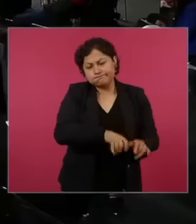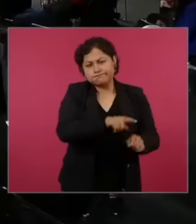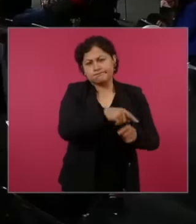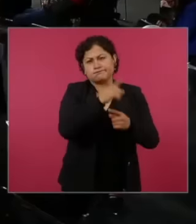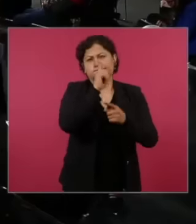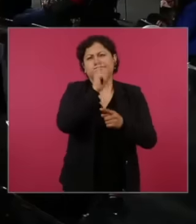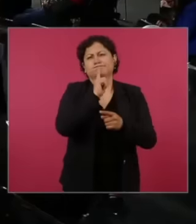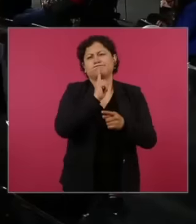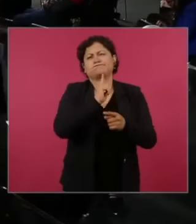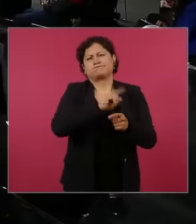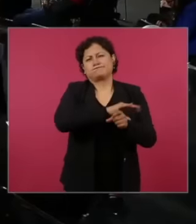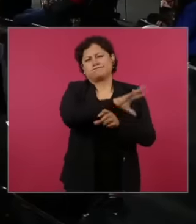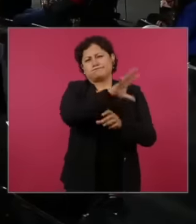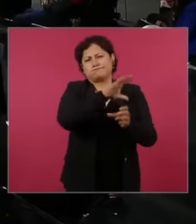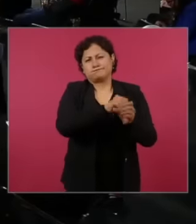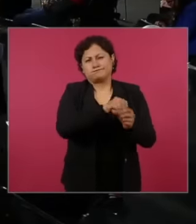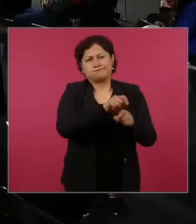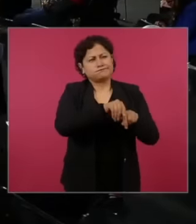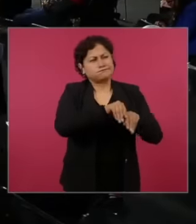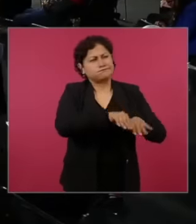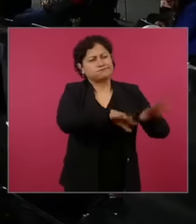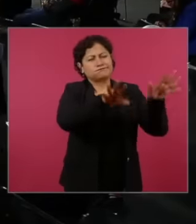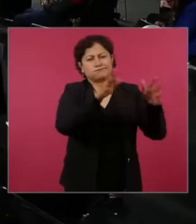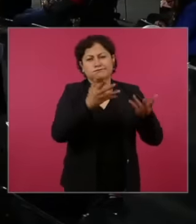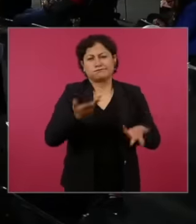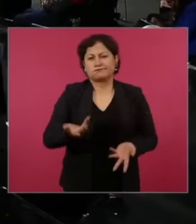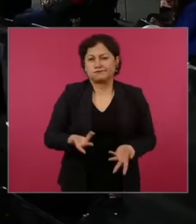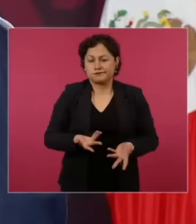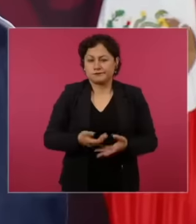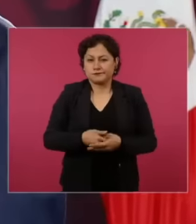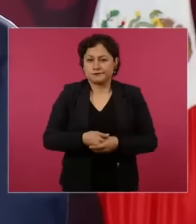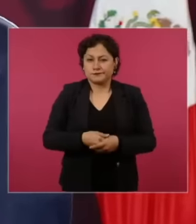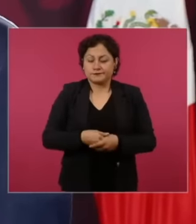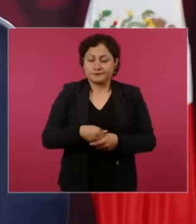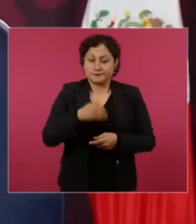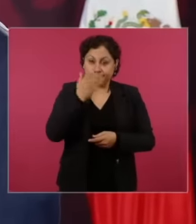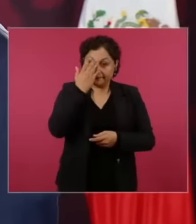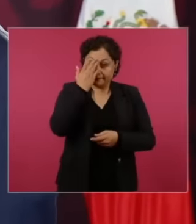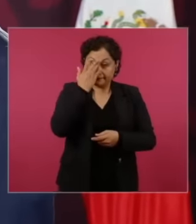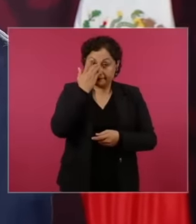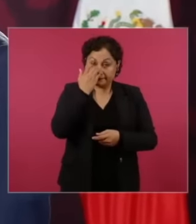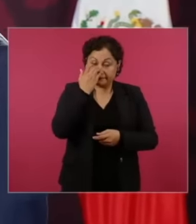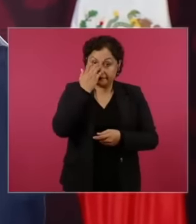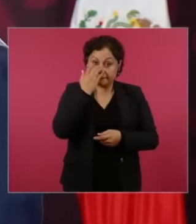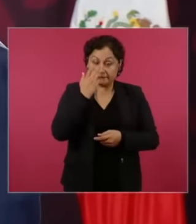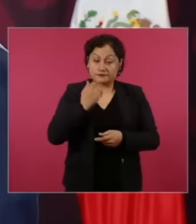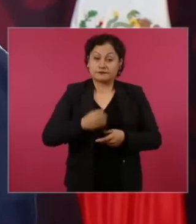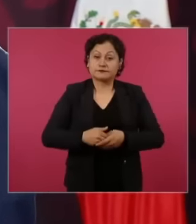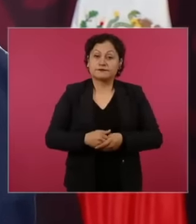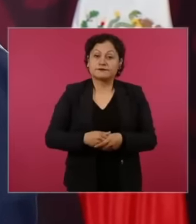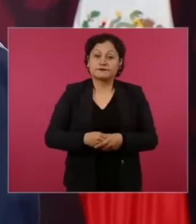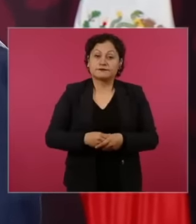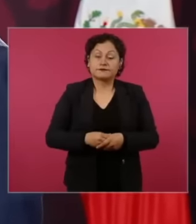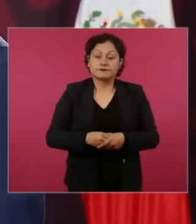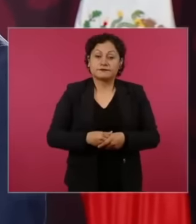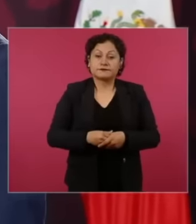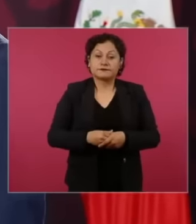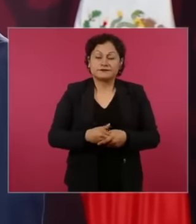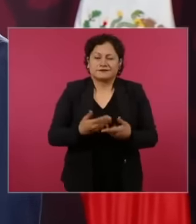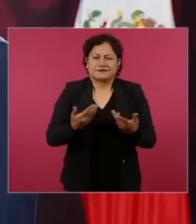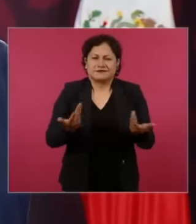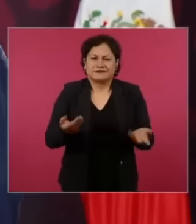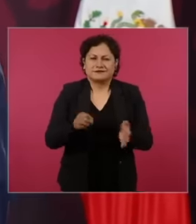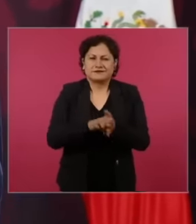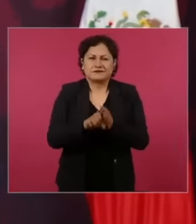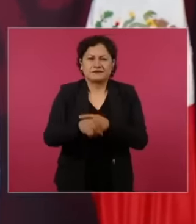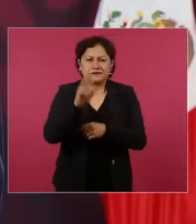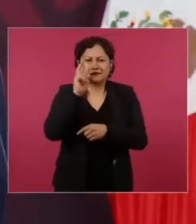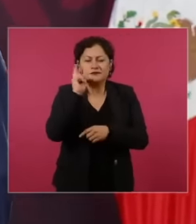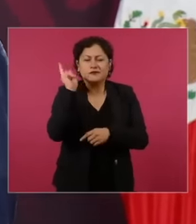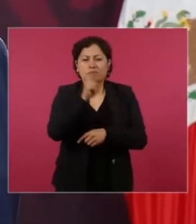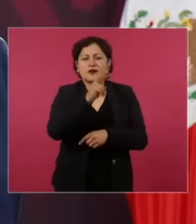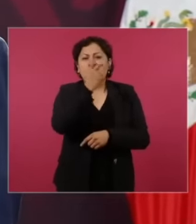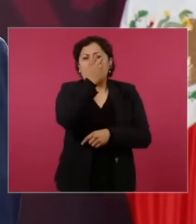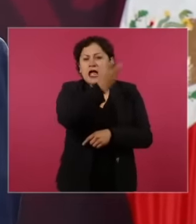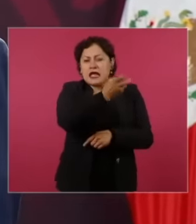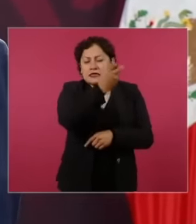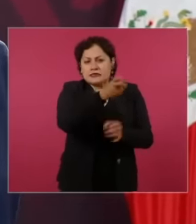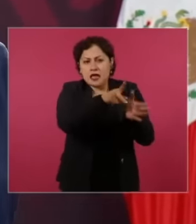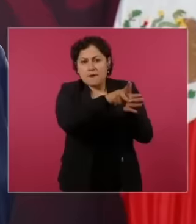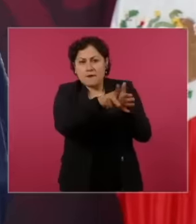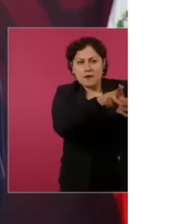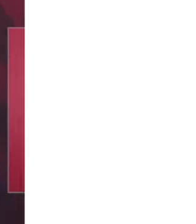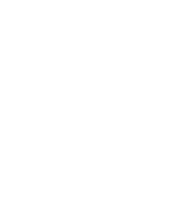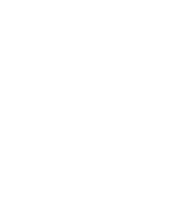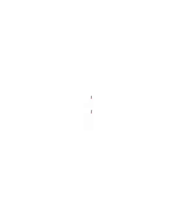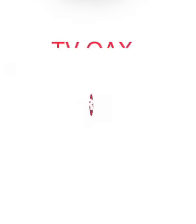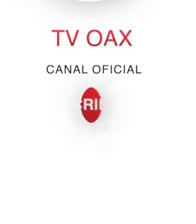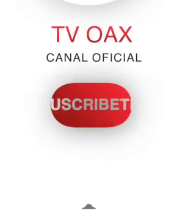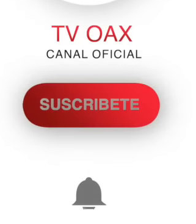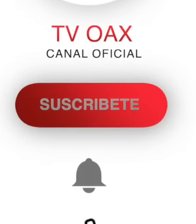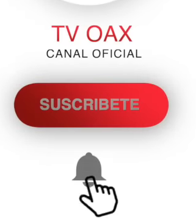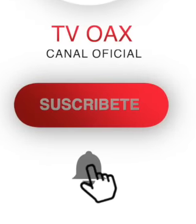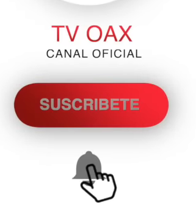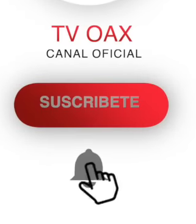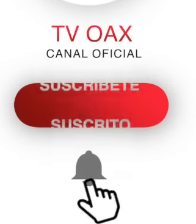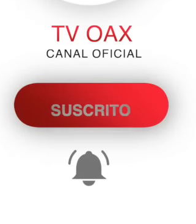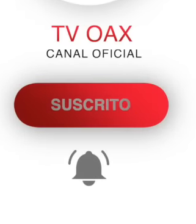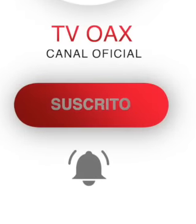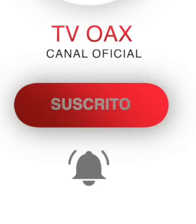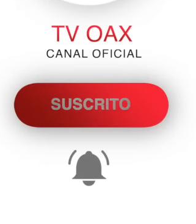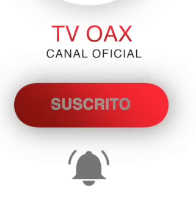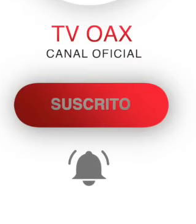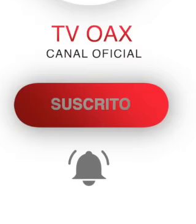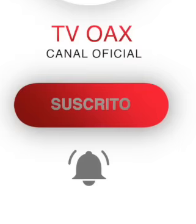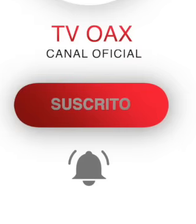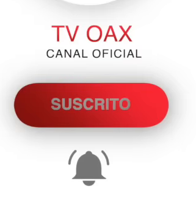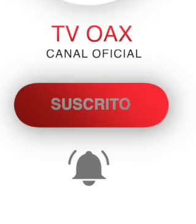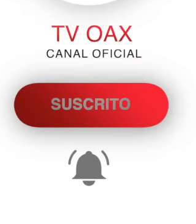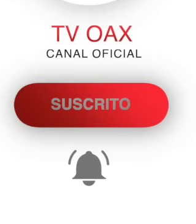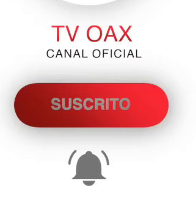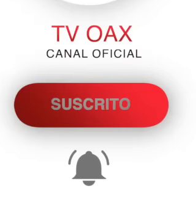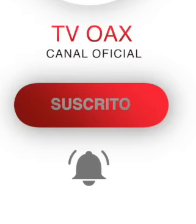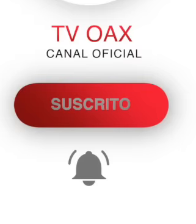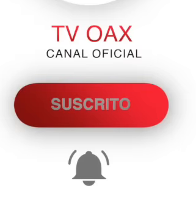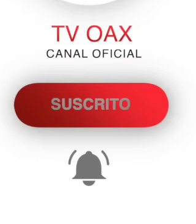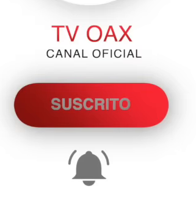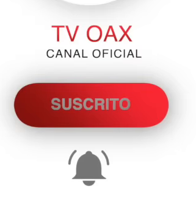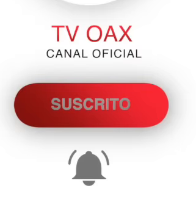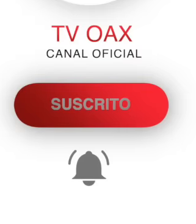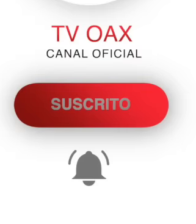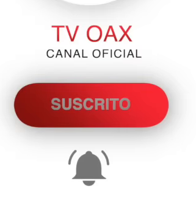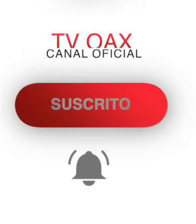that this serious journalism can be what is said in an editorial in the Wall Street journal